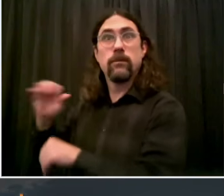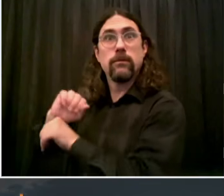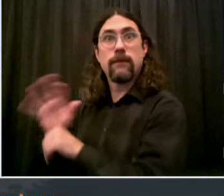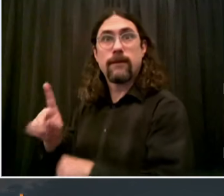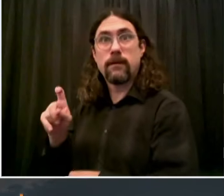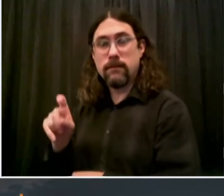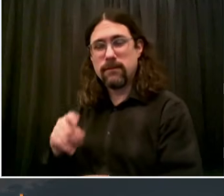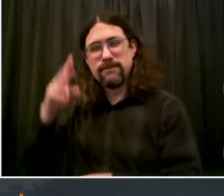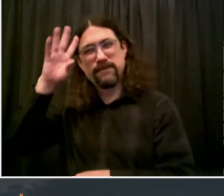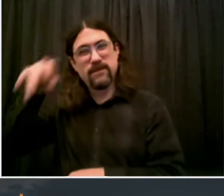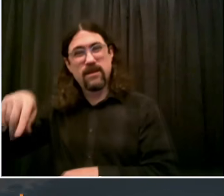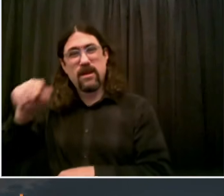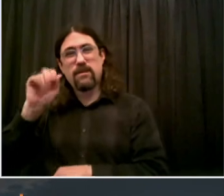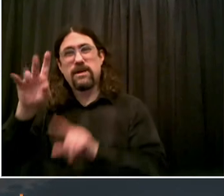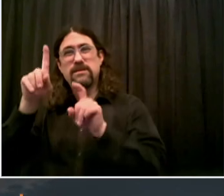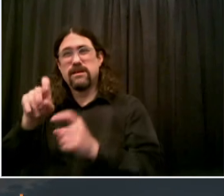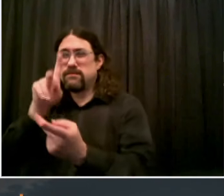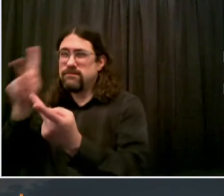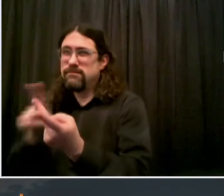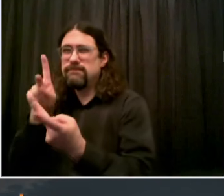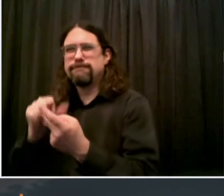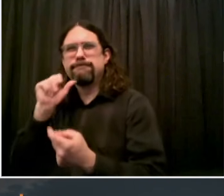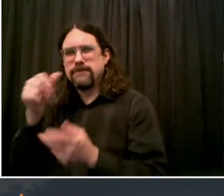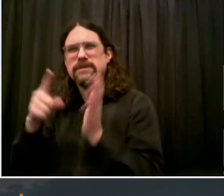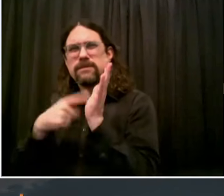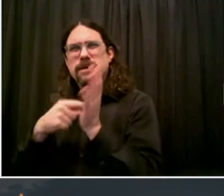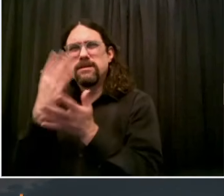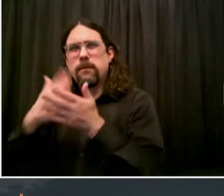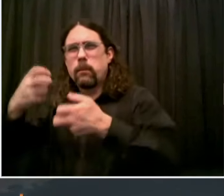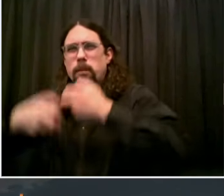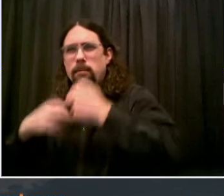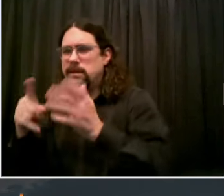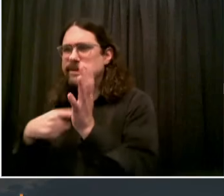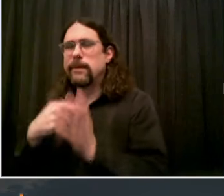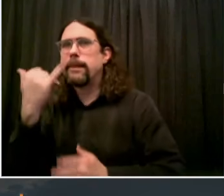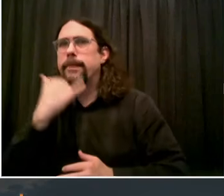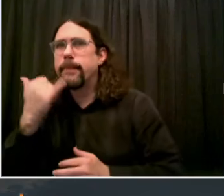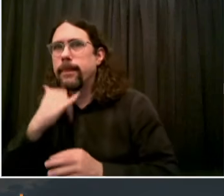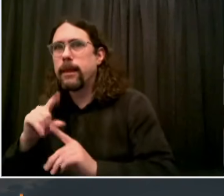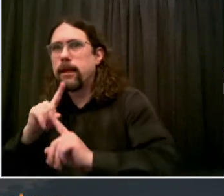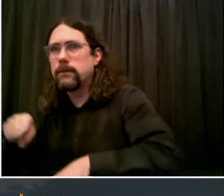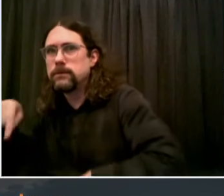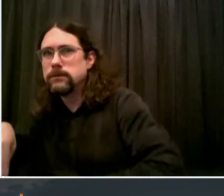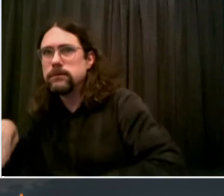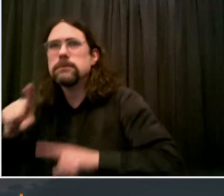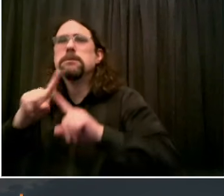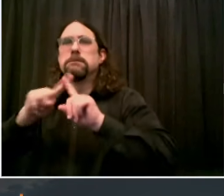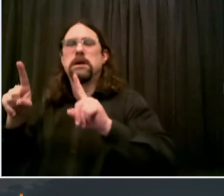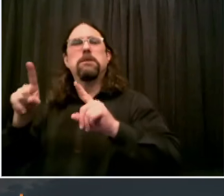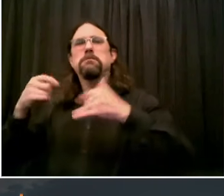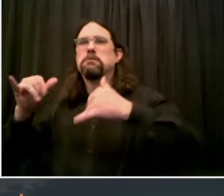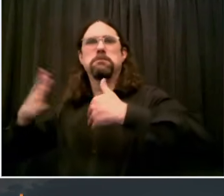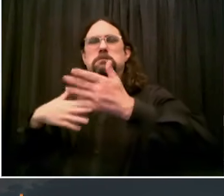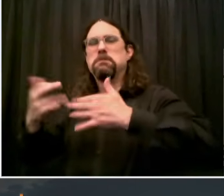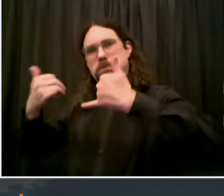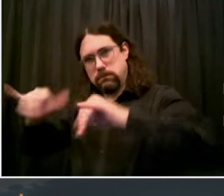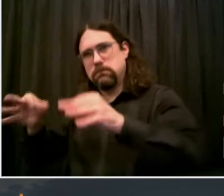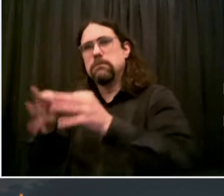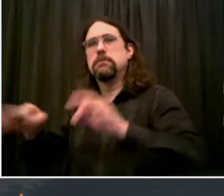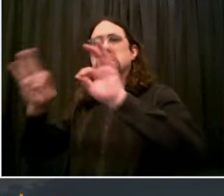GOOD TEST, IT TELLS YOU YOU'VE BEEN EXPOSED TO THE DISEASE PREVIOUSLY AND